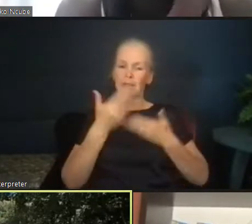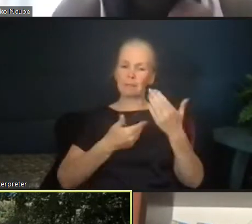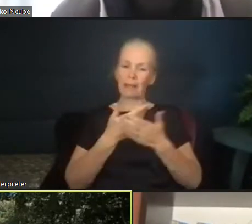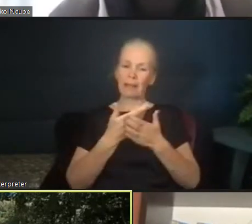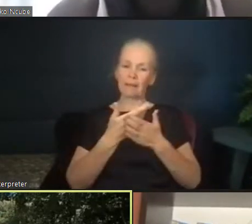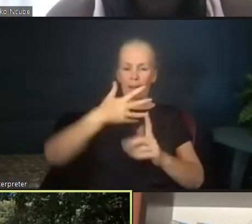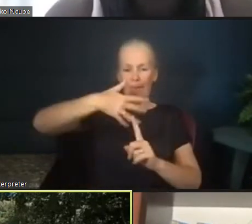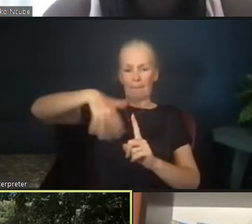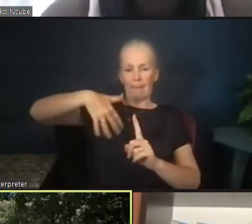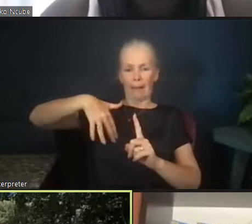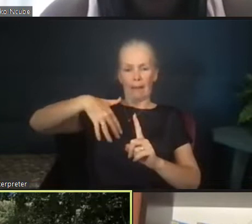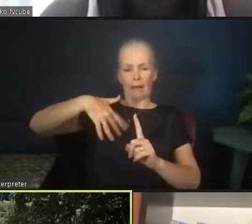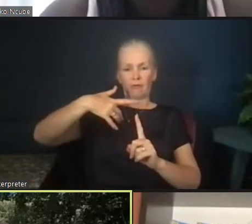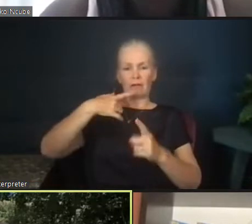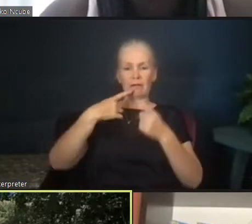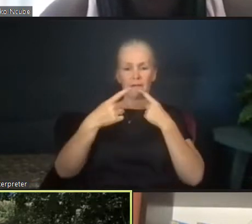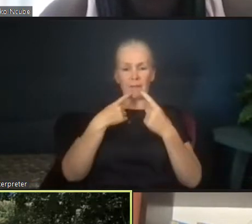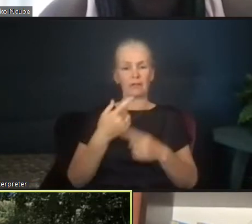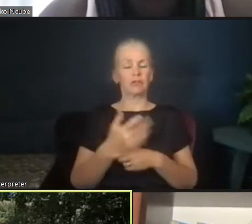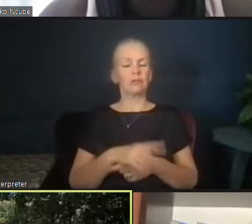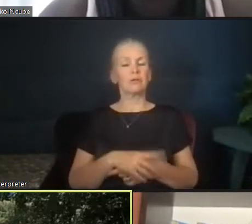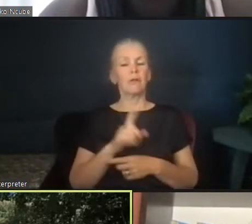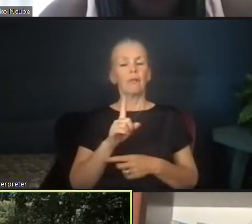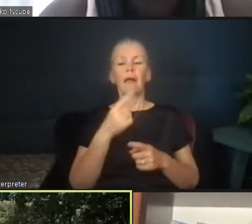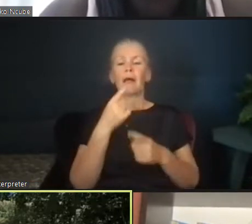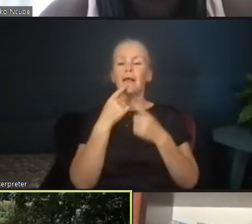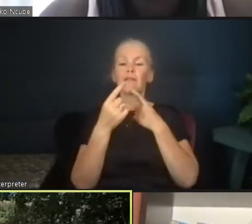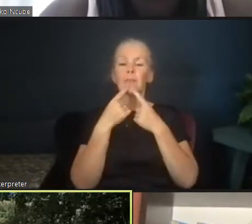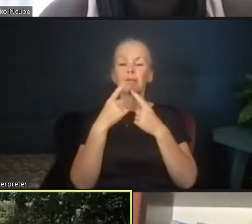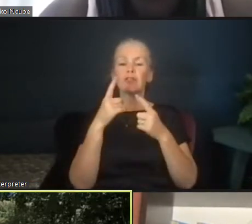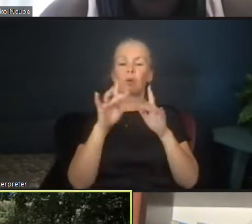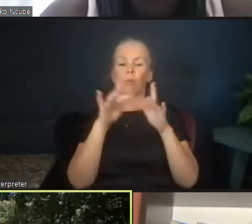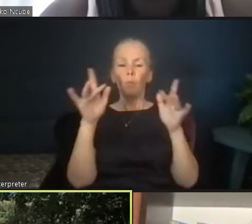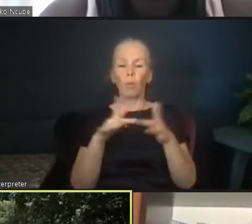biographies and background extensively. That information is all on our website.